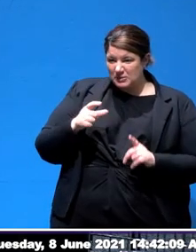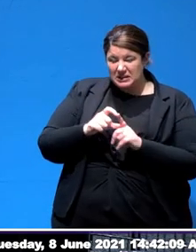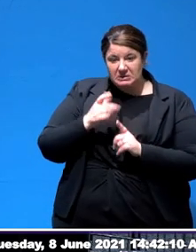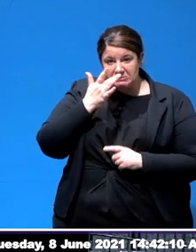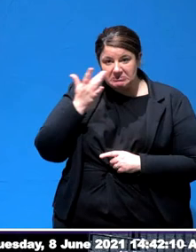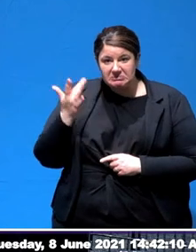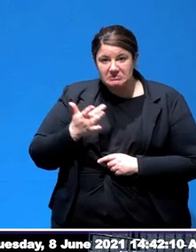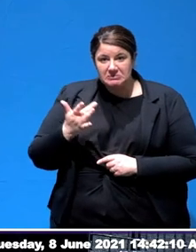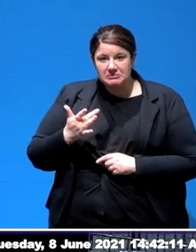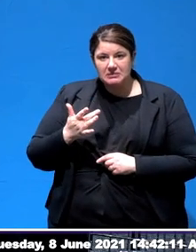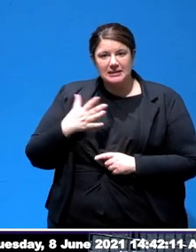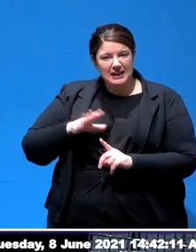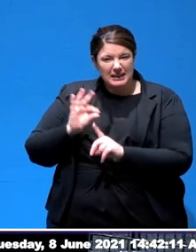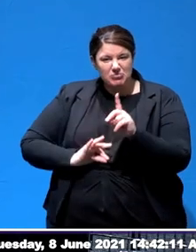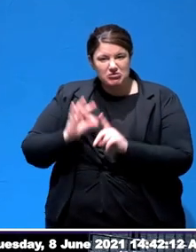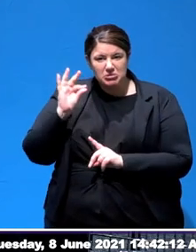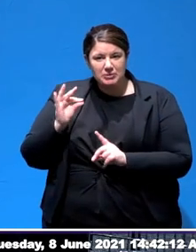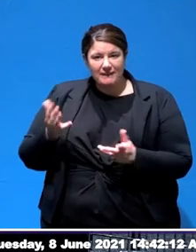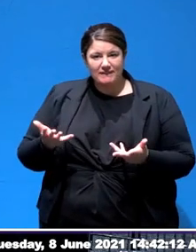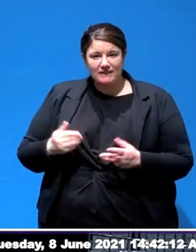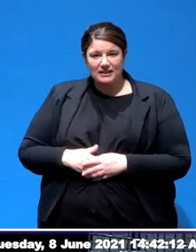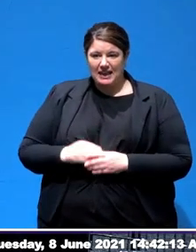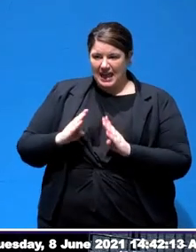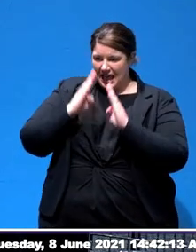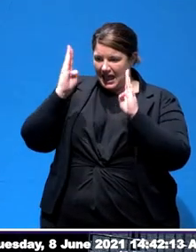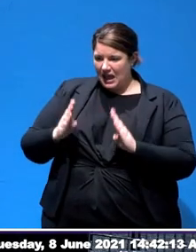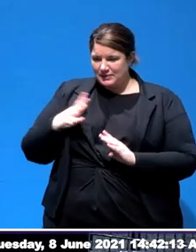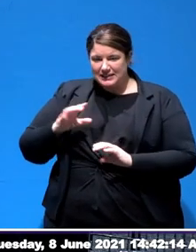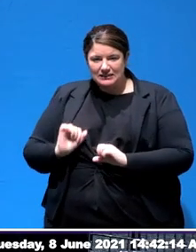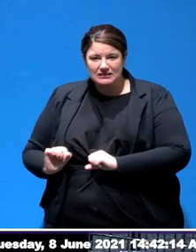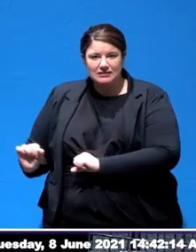needed more attention, that the residence needed cleaning?